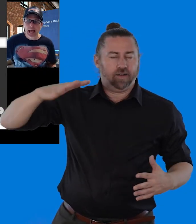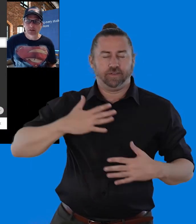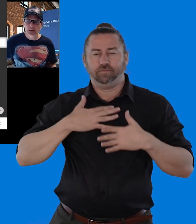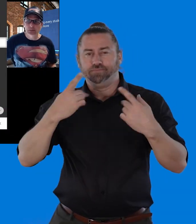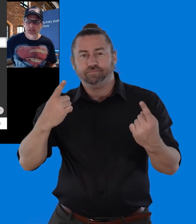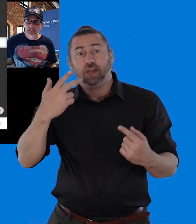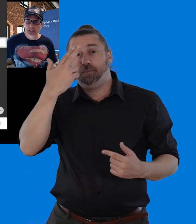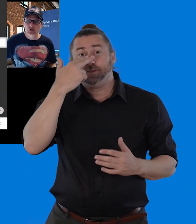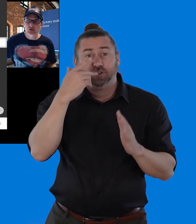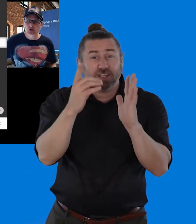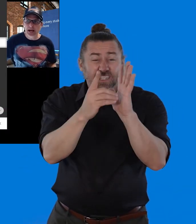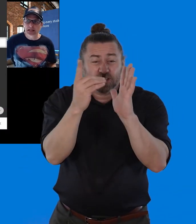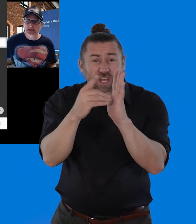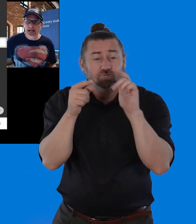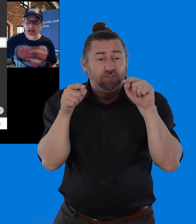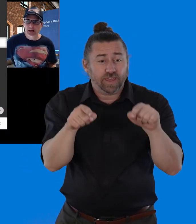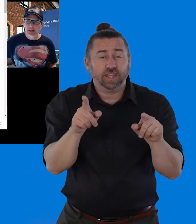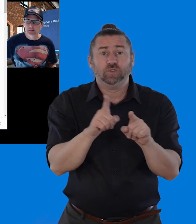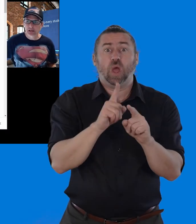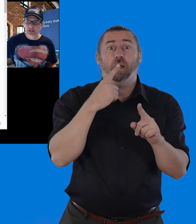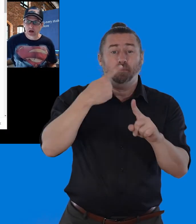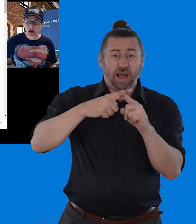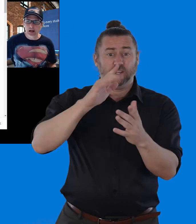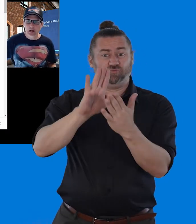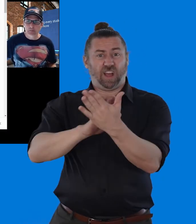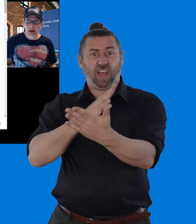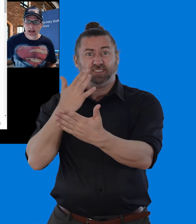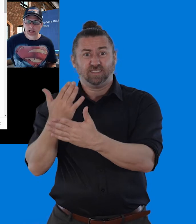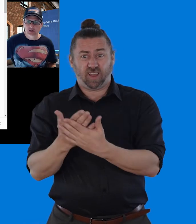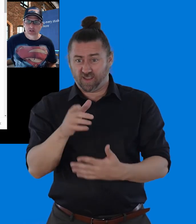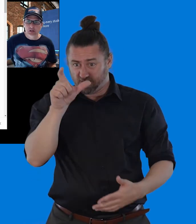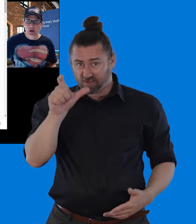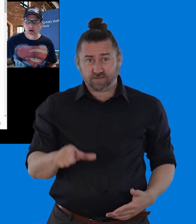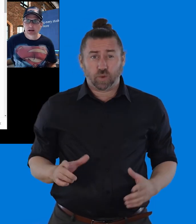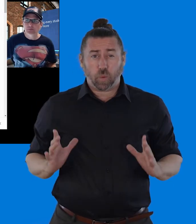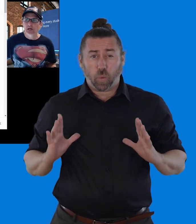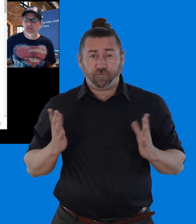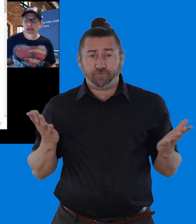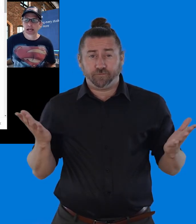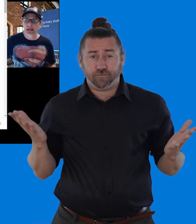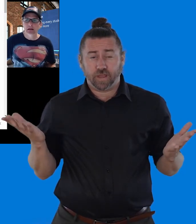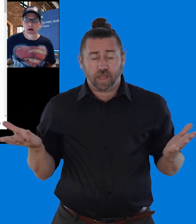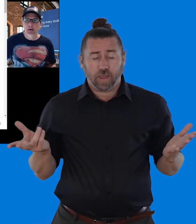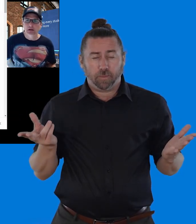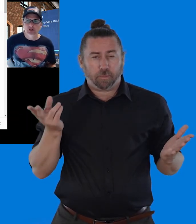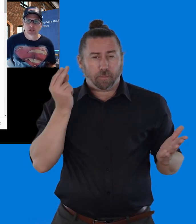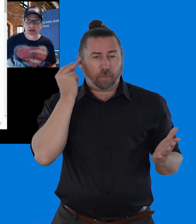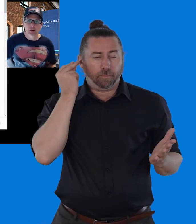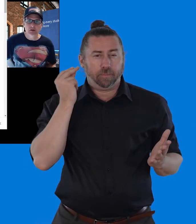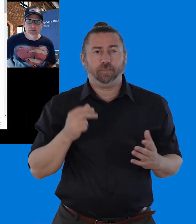and the ability to translate the entire page. Alright. So again, I'm gonna turn that off.